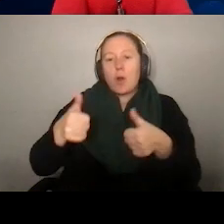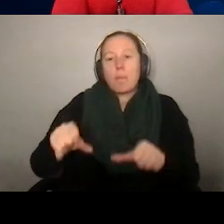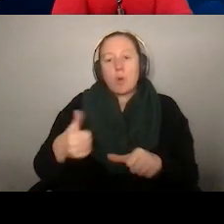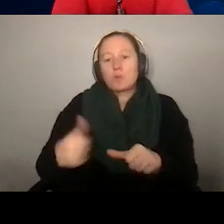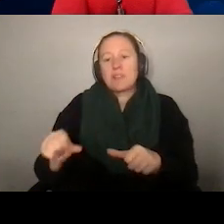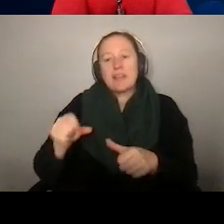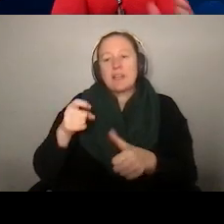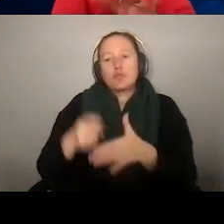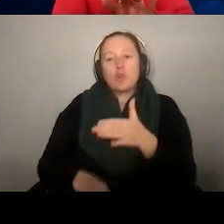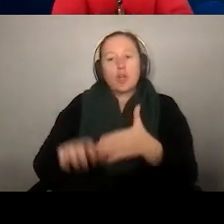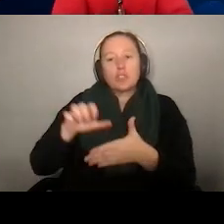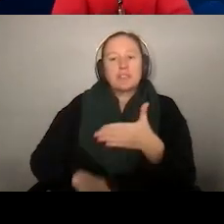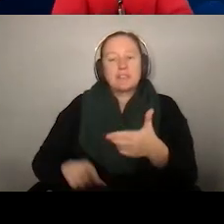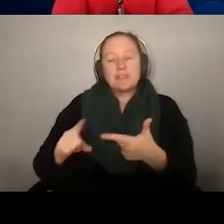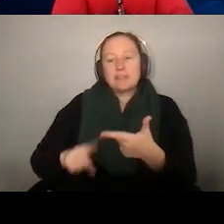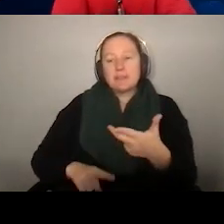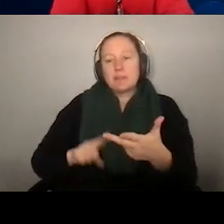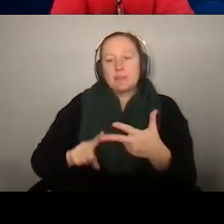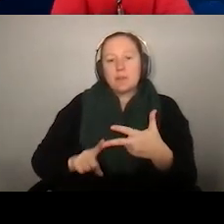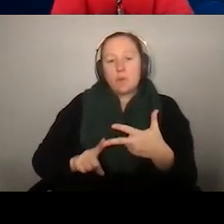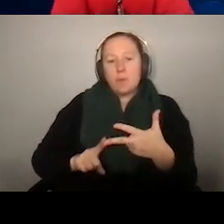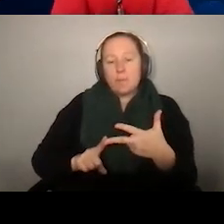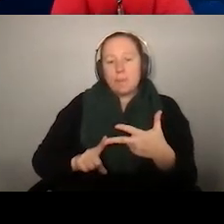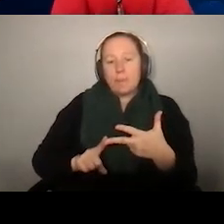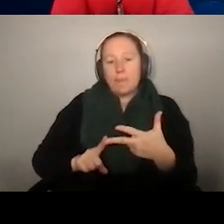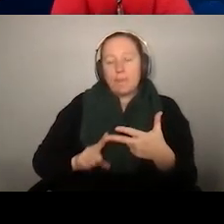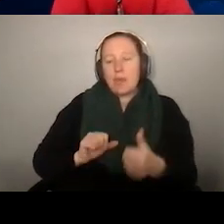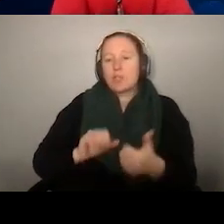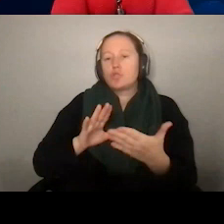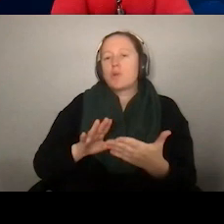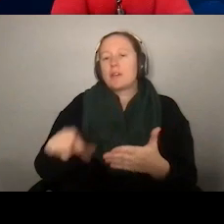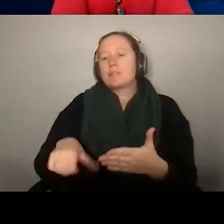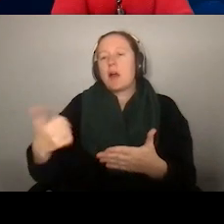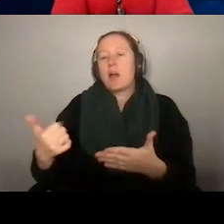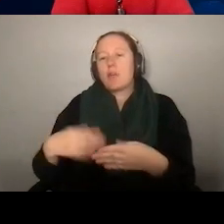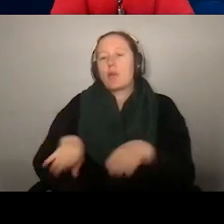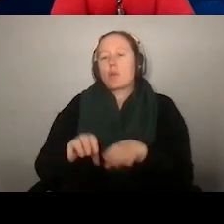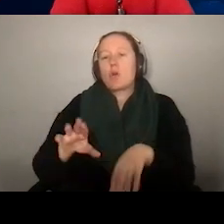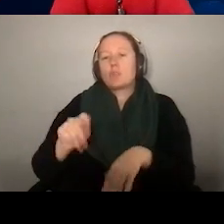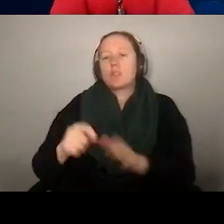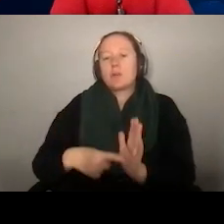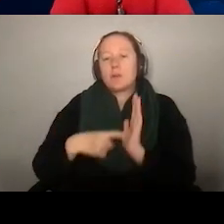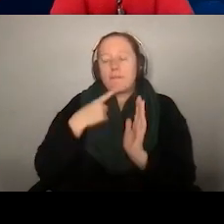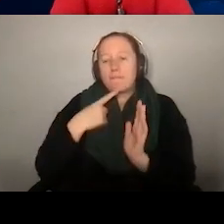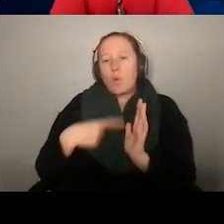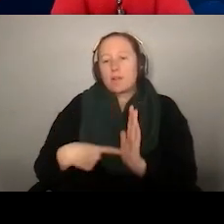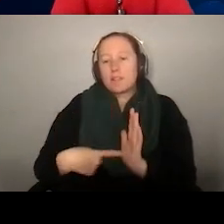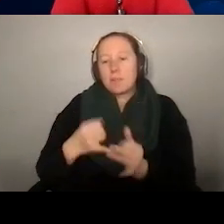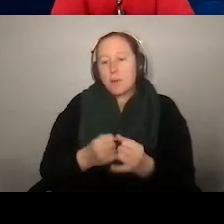the end of the day or before the end date, and address other close out requirements such as final project reports.